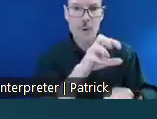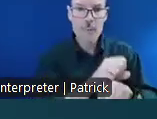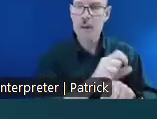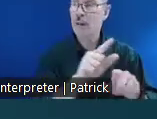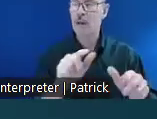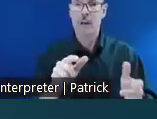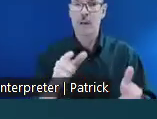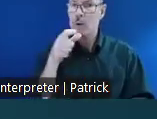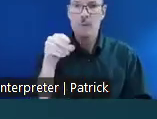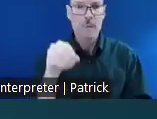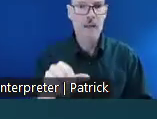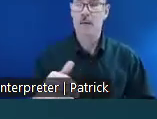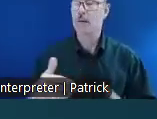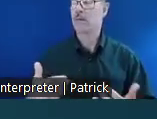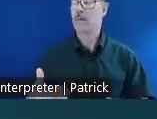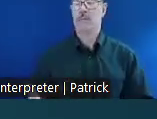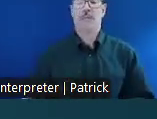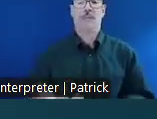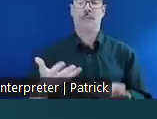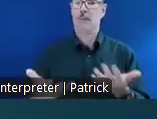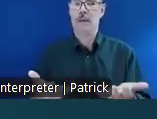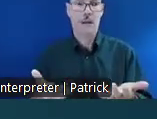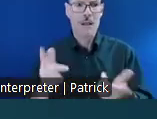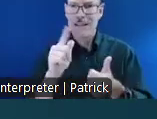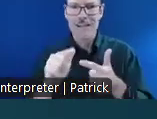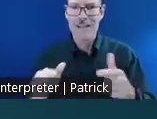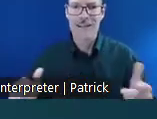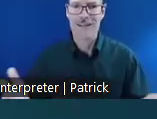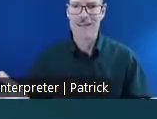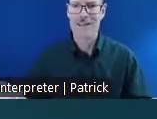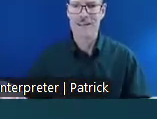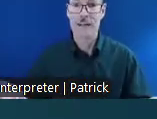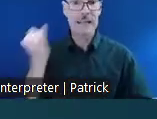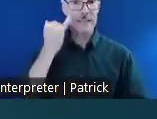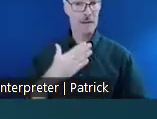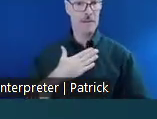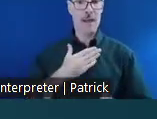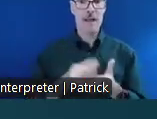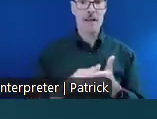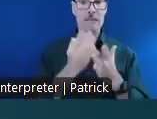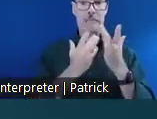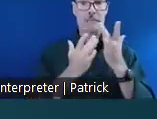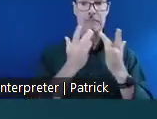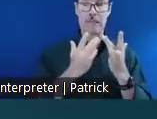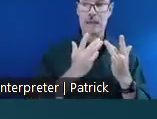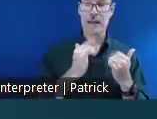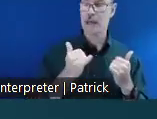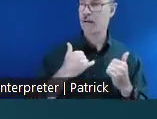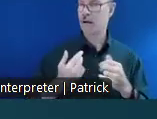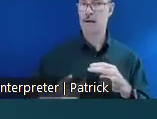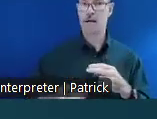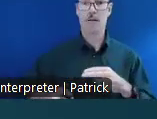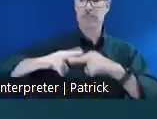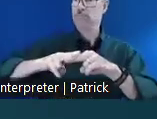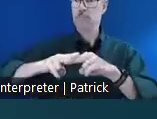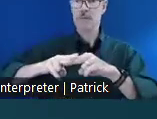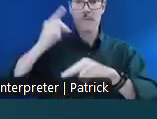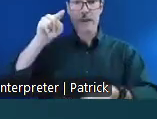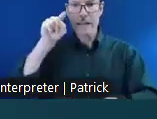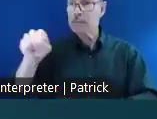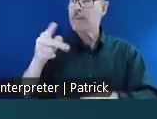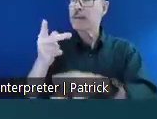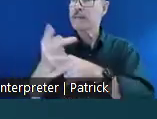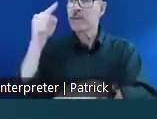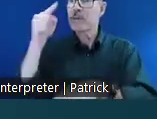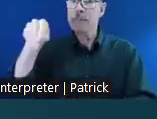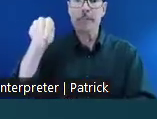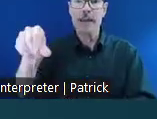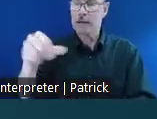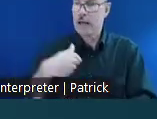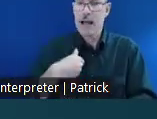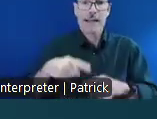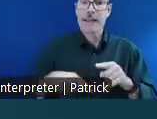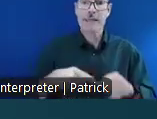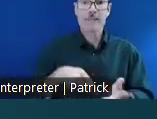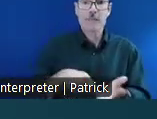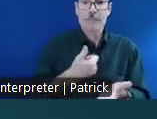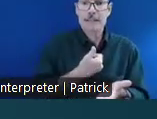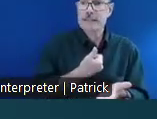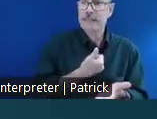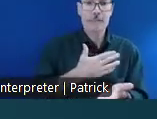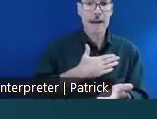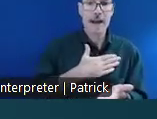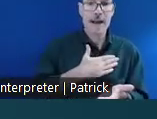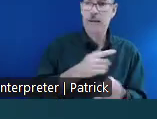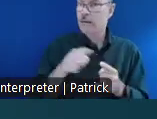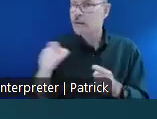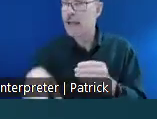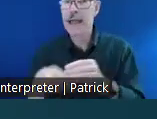And if you're worried about your own personal finances, then of course with the rude awakens of having to suddenly pay for your loved one is pretty significant.